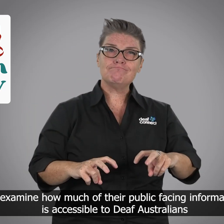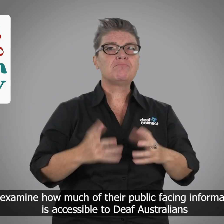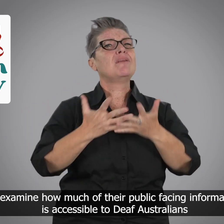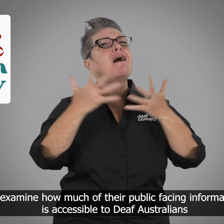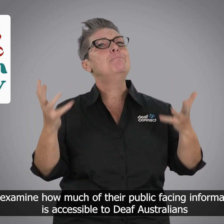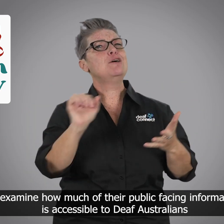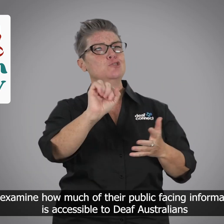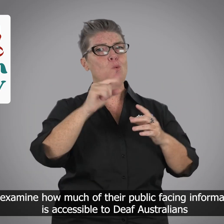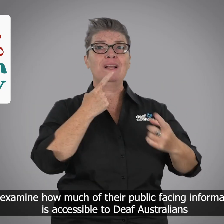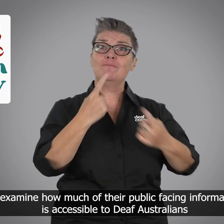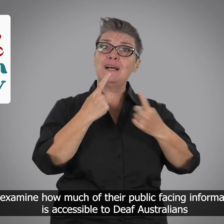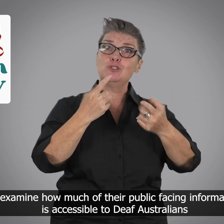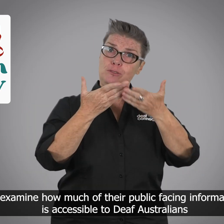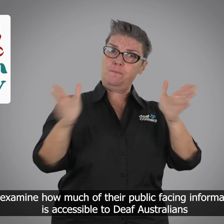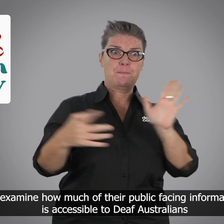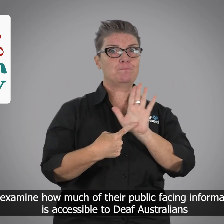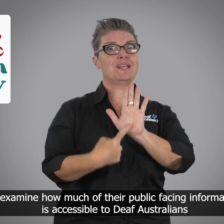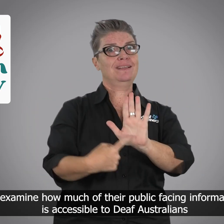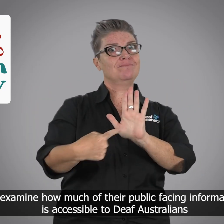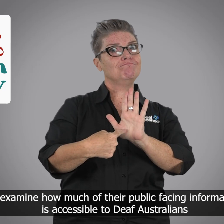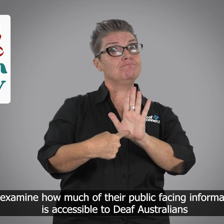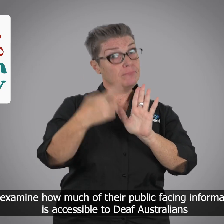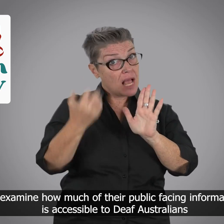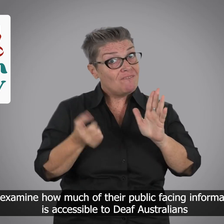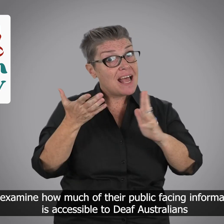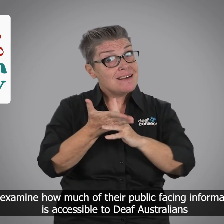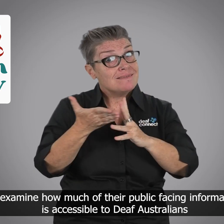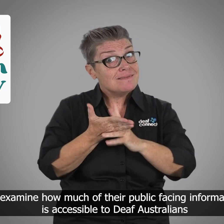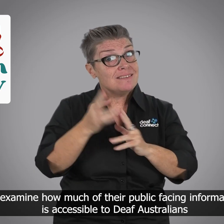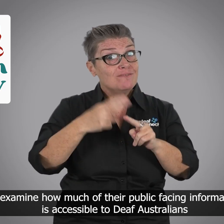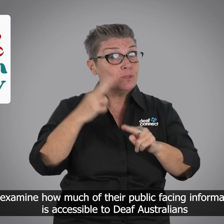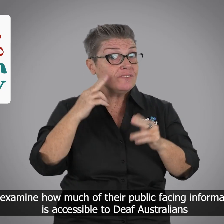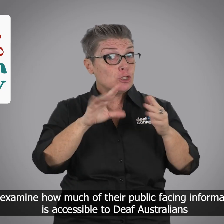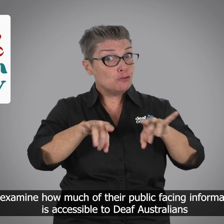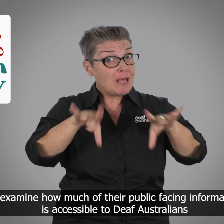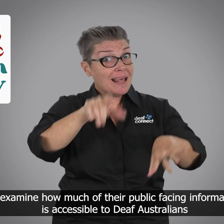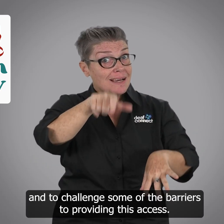to examine how much of their public facing information is accessible to Deaf Australians